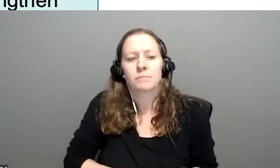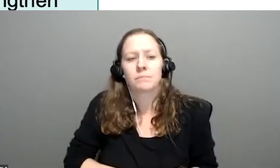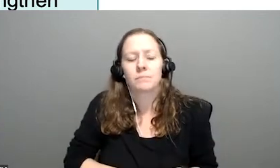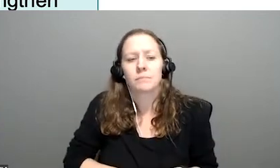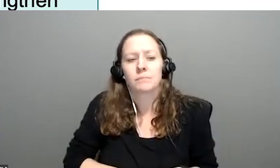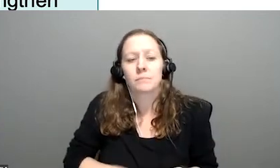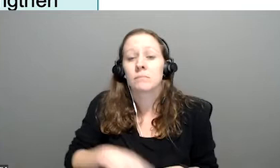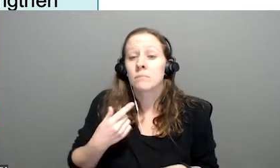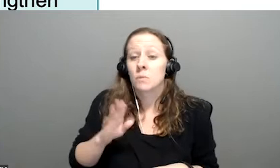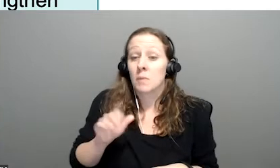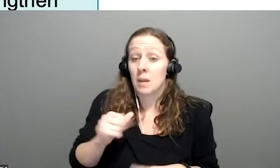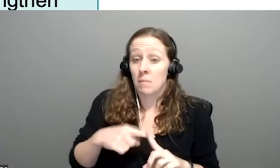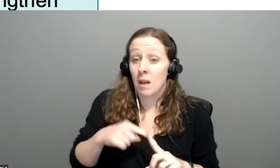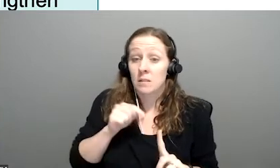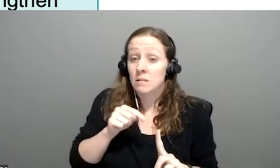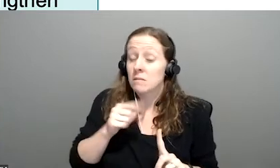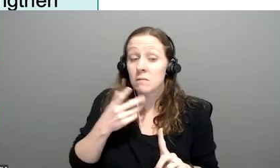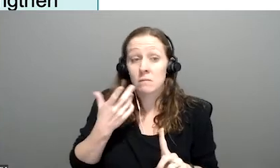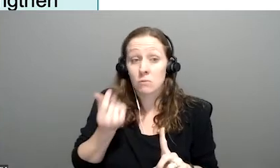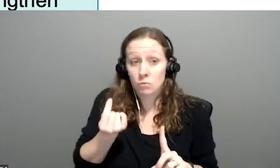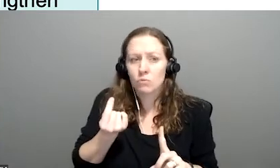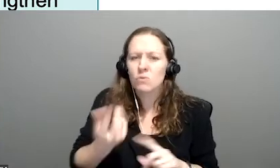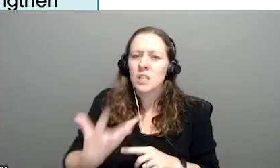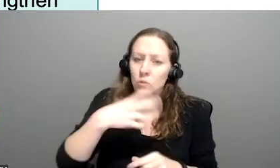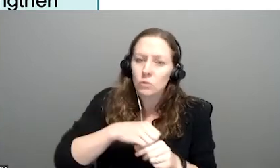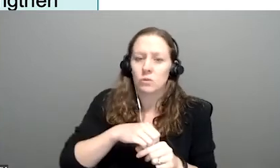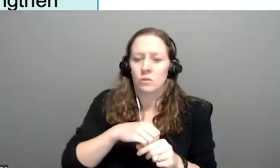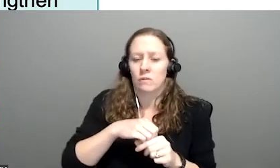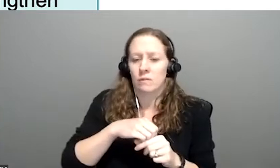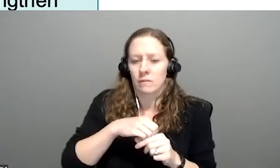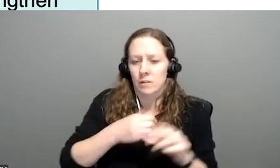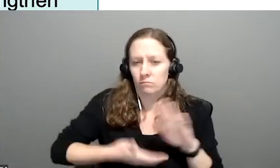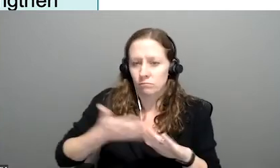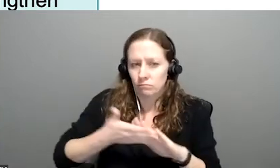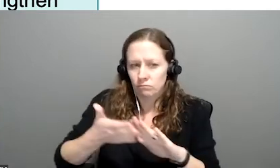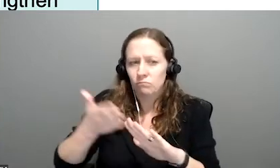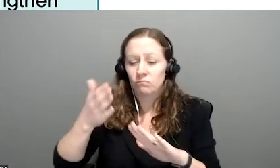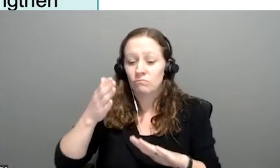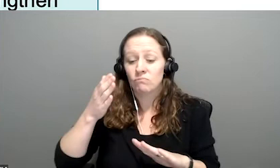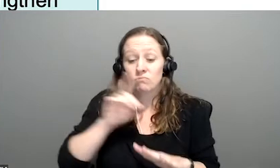that is responsive to compound disadvantages. This is because it is a method that helps us